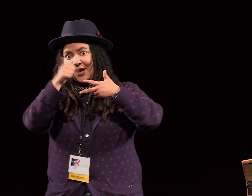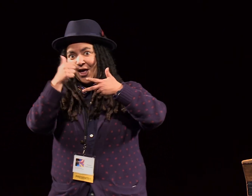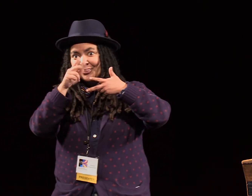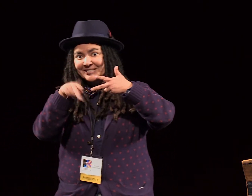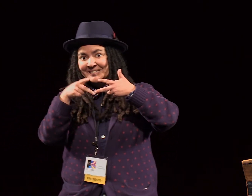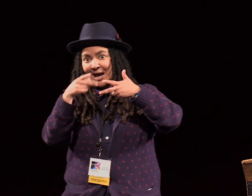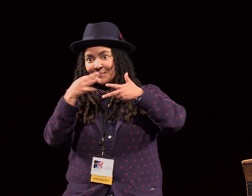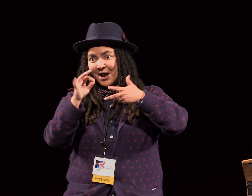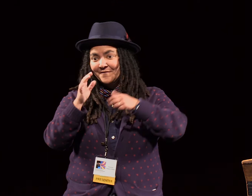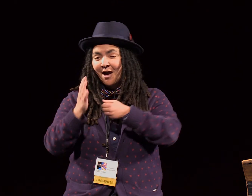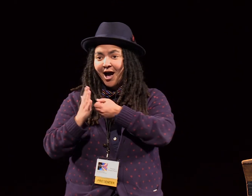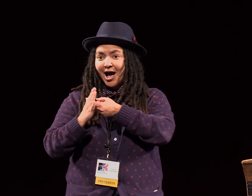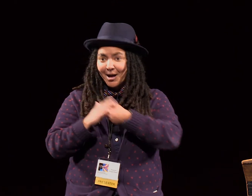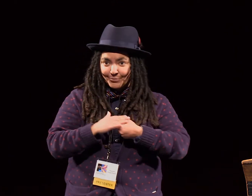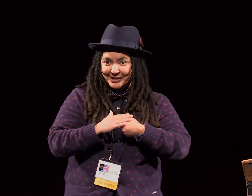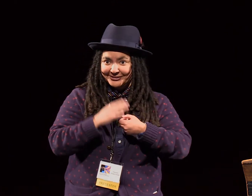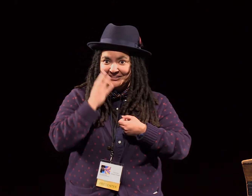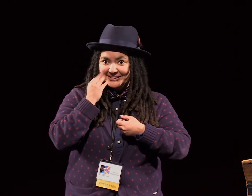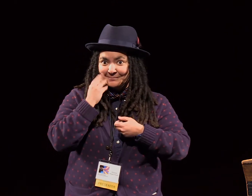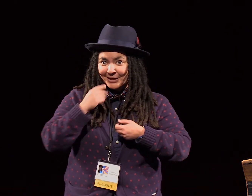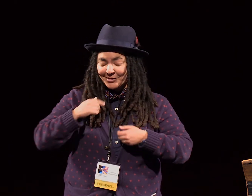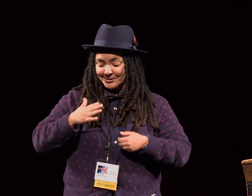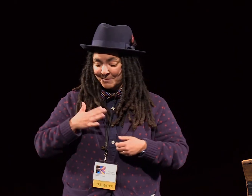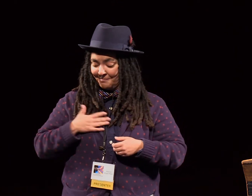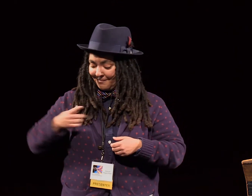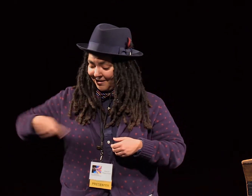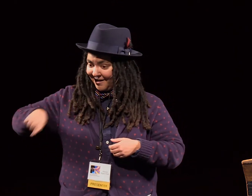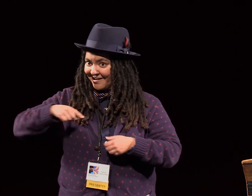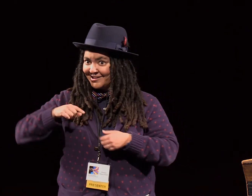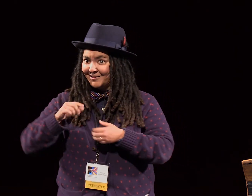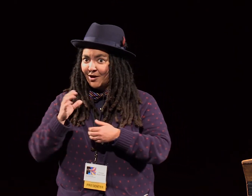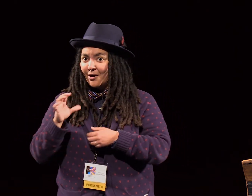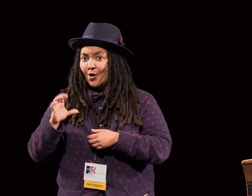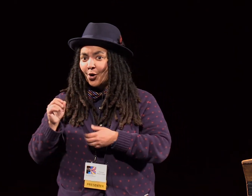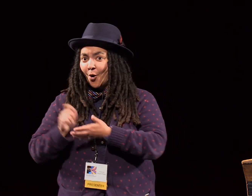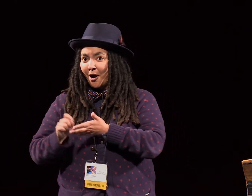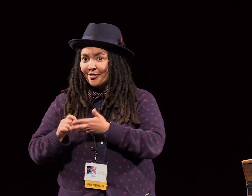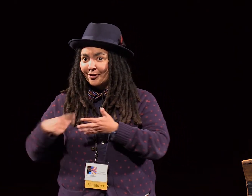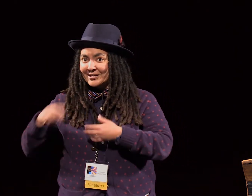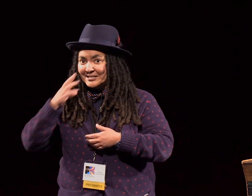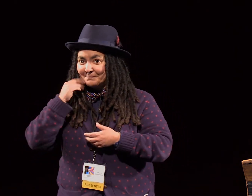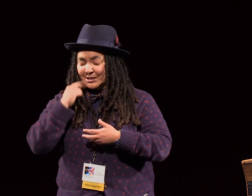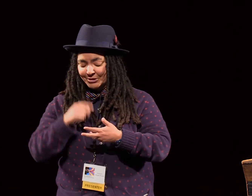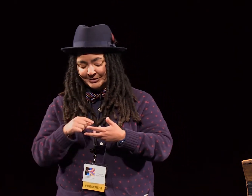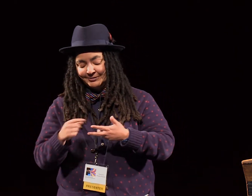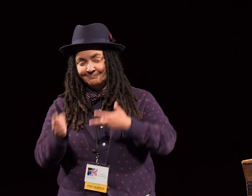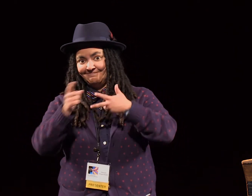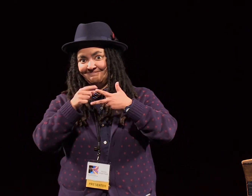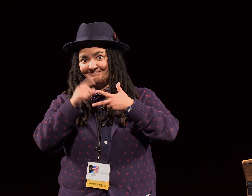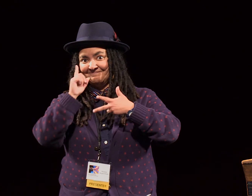And then where my research lies is after that. Other types of oppression. People's experiences.